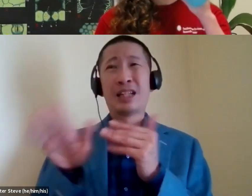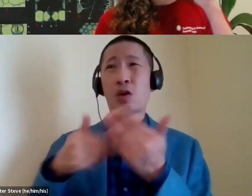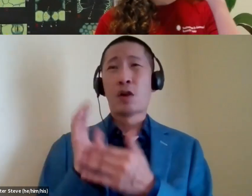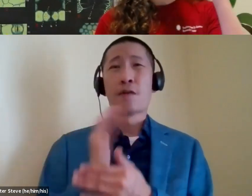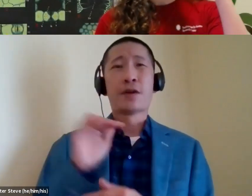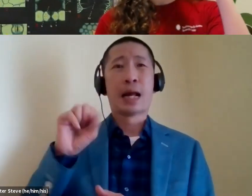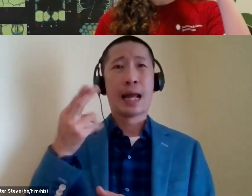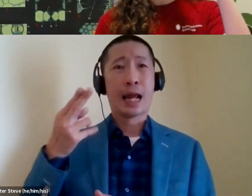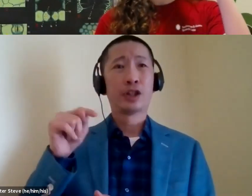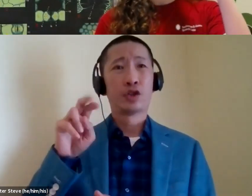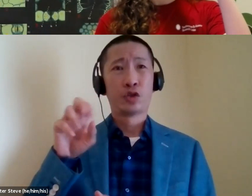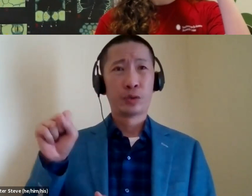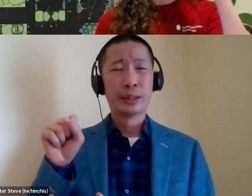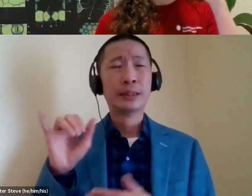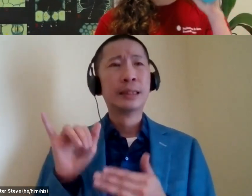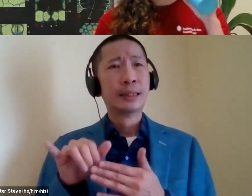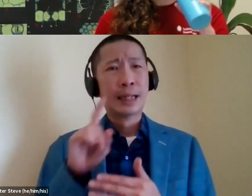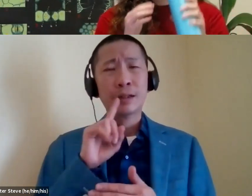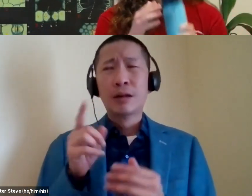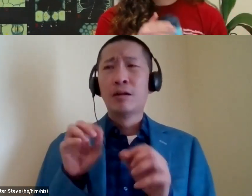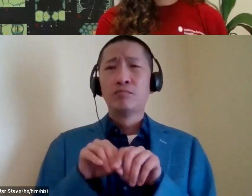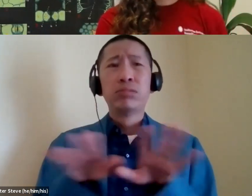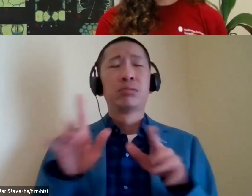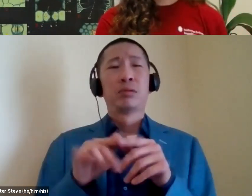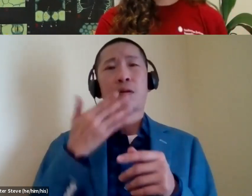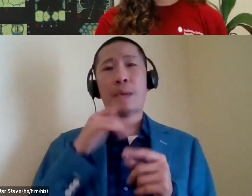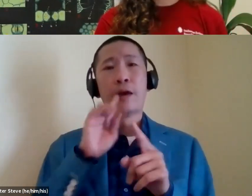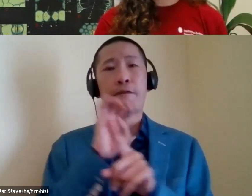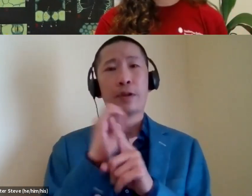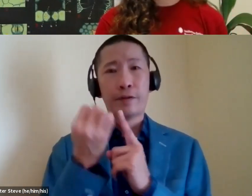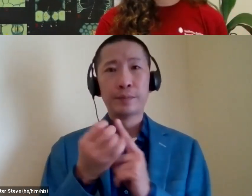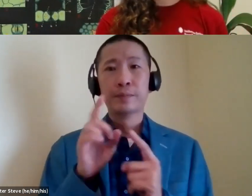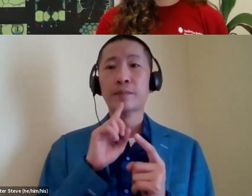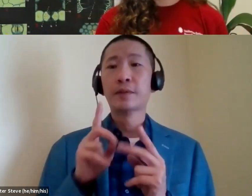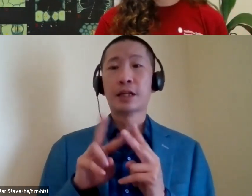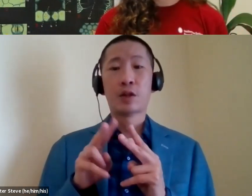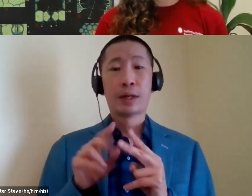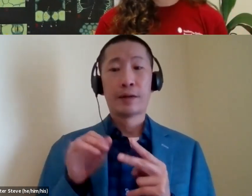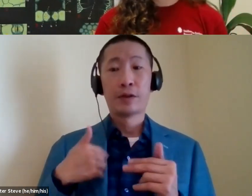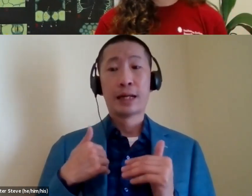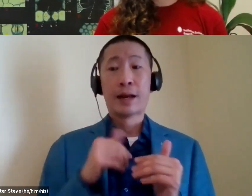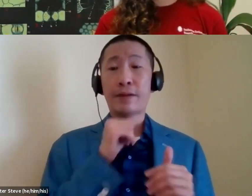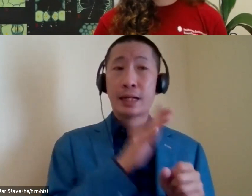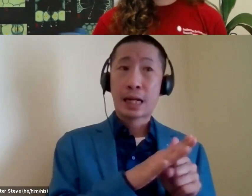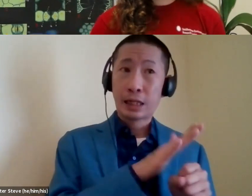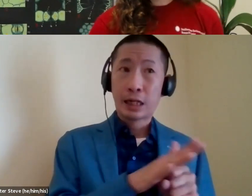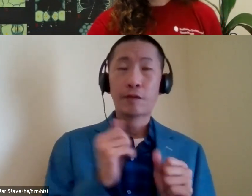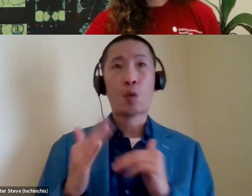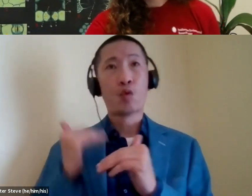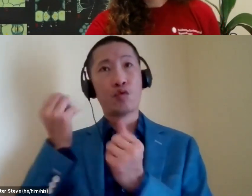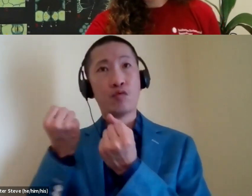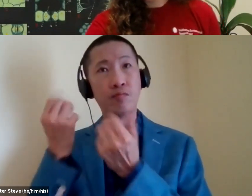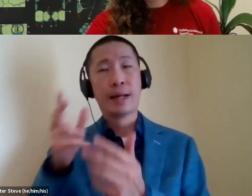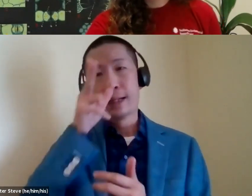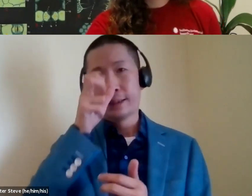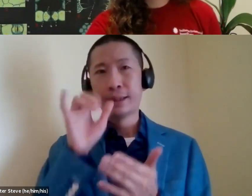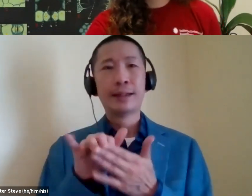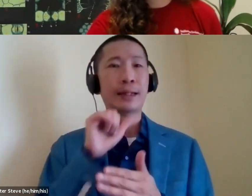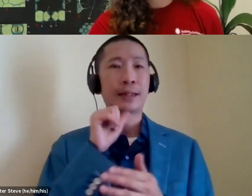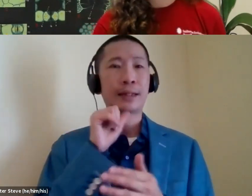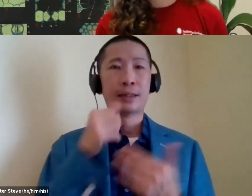Kim Komatsu (she/her): So these are outbreaks that are really bad for the environment so really either way, if you have too few insects, or if you have too many insects that is not a healthy ecosystem.